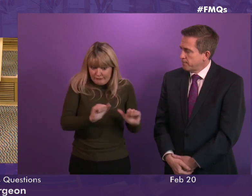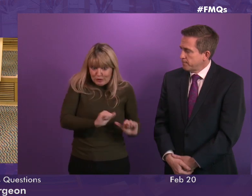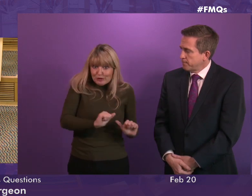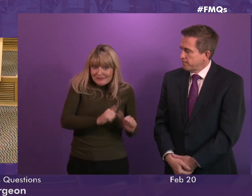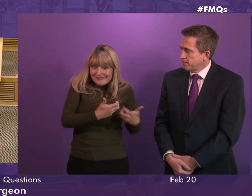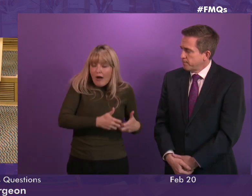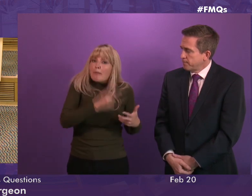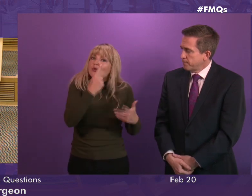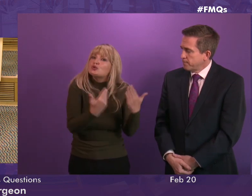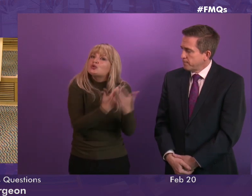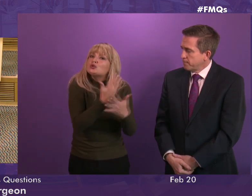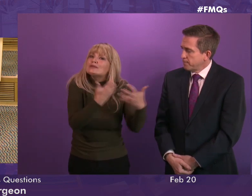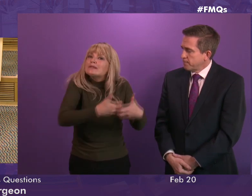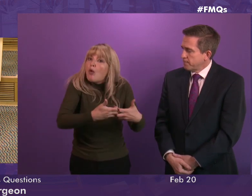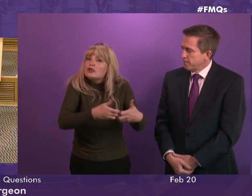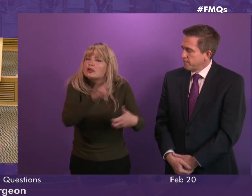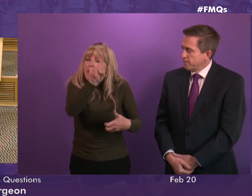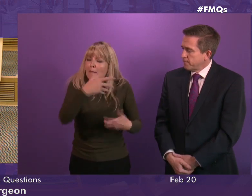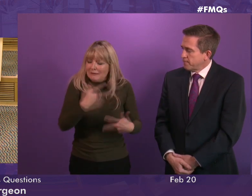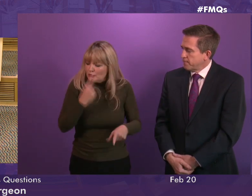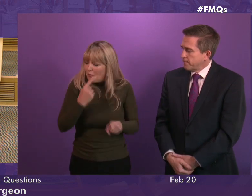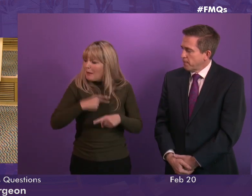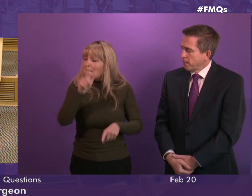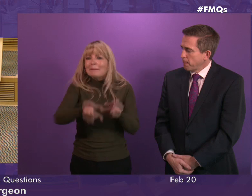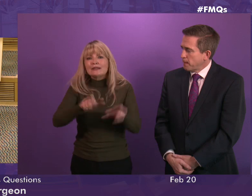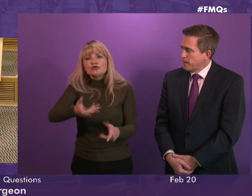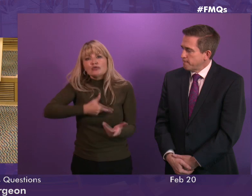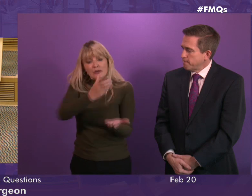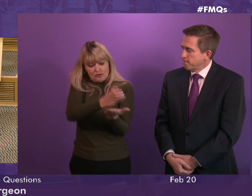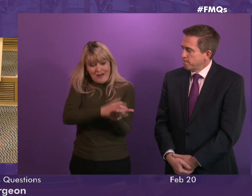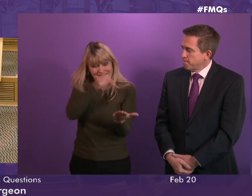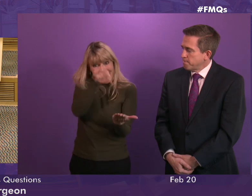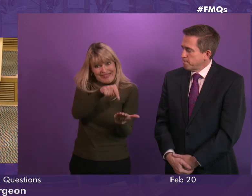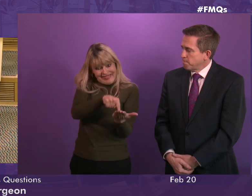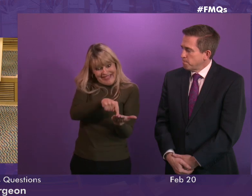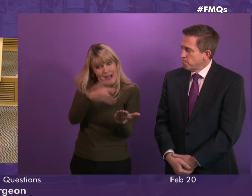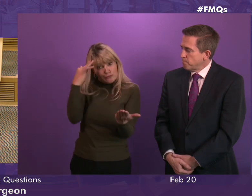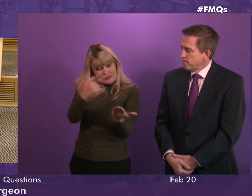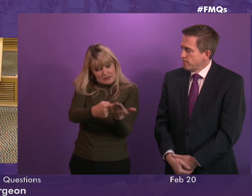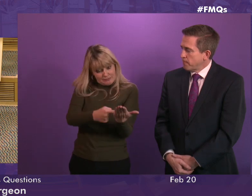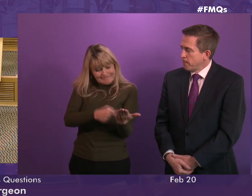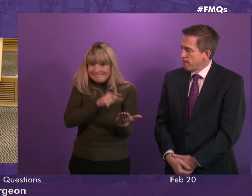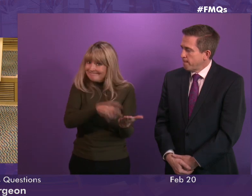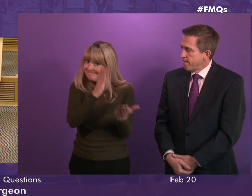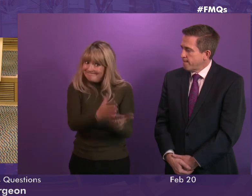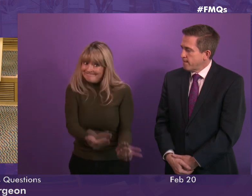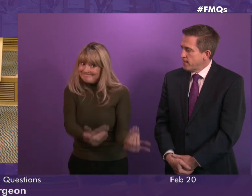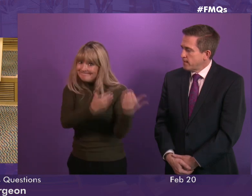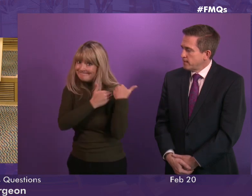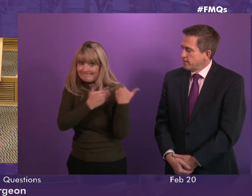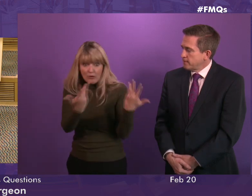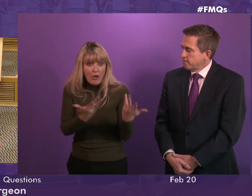principles in the patient rights charter that I have spoken about are very important. It is incumbent on health boards, whether through technology or in other ways, to make sure